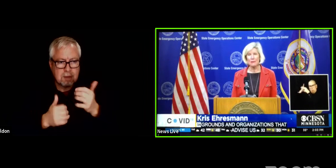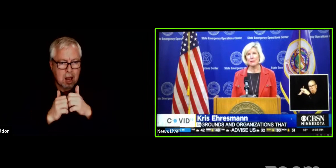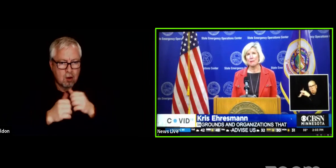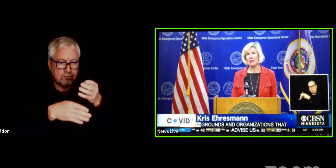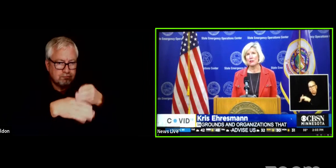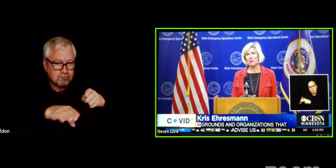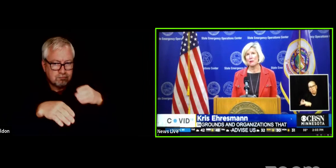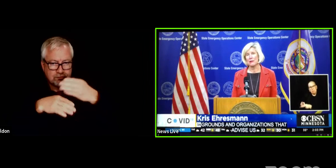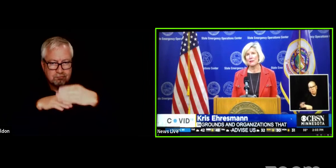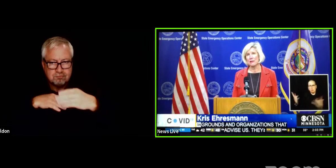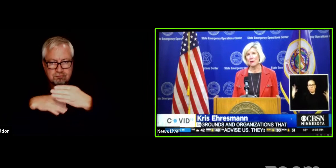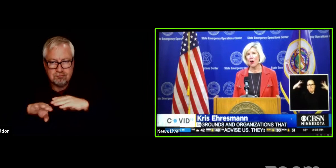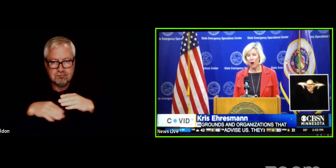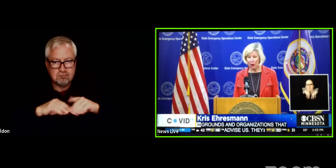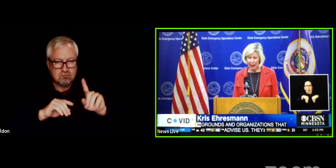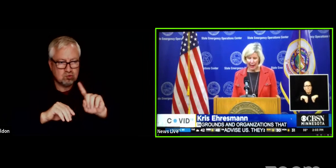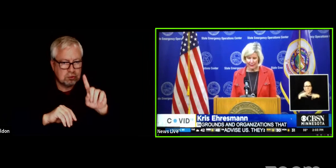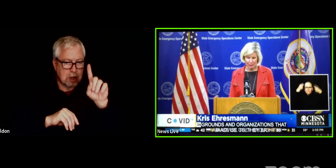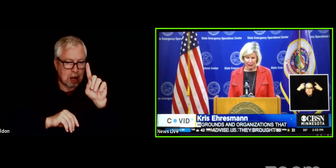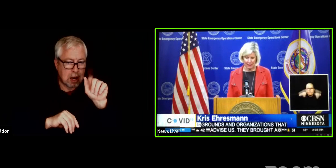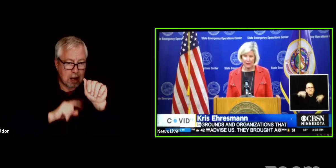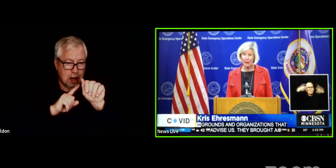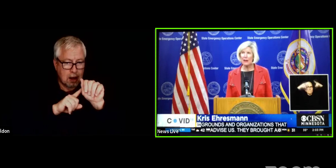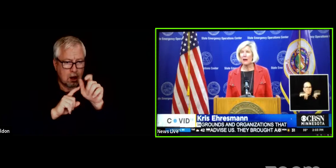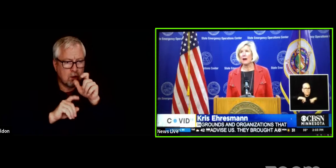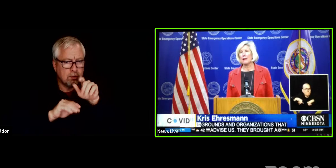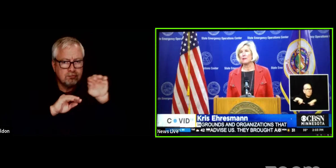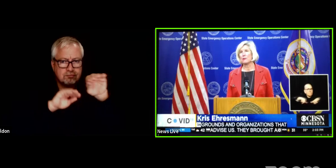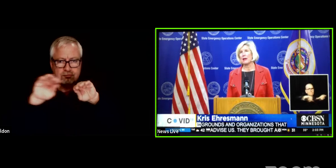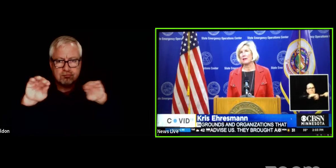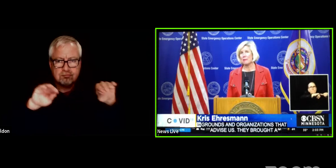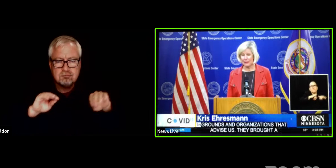US MAKE SURE WE WERE CONSIDER ALL ASPECTS AS WE HAD TO MAKE